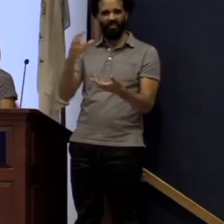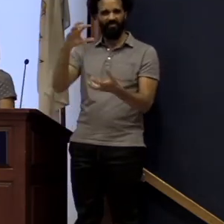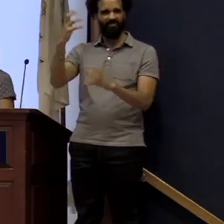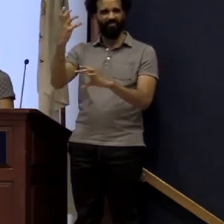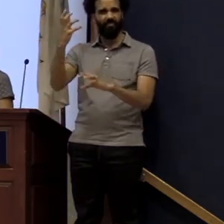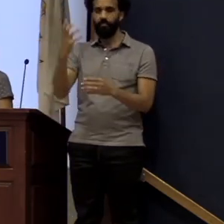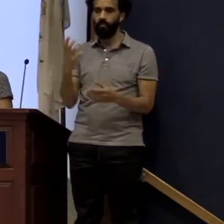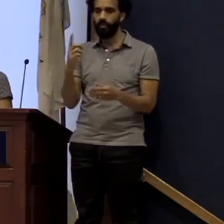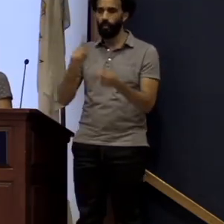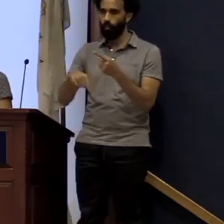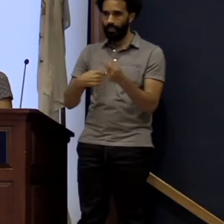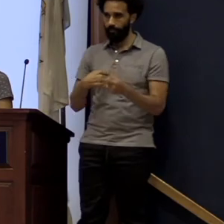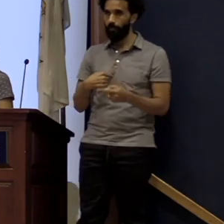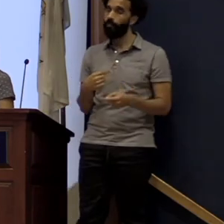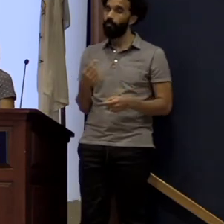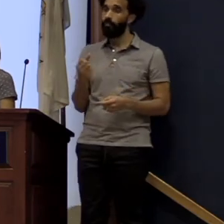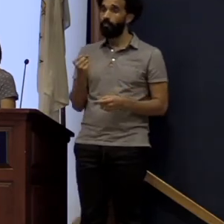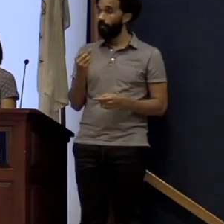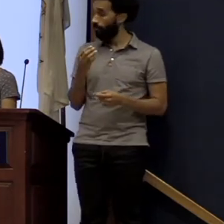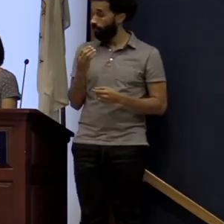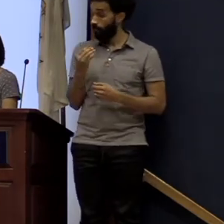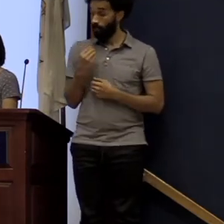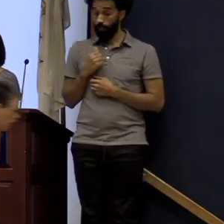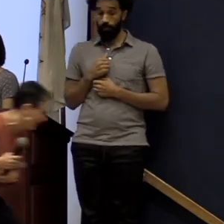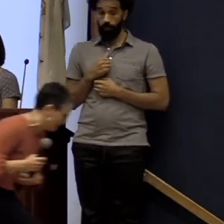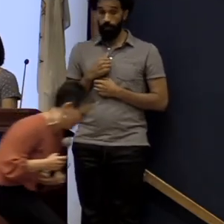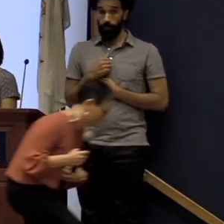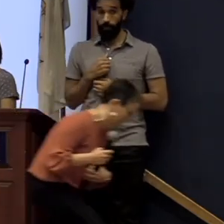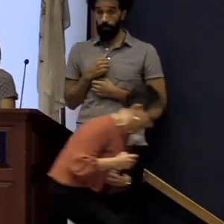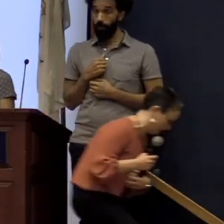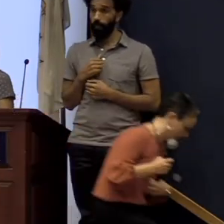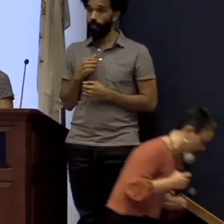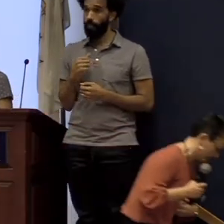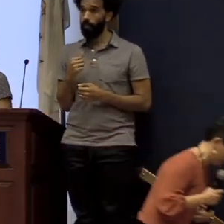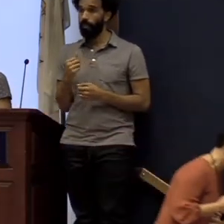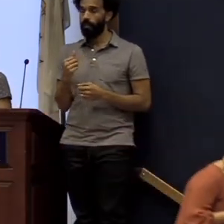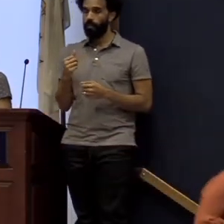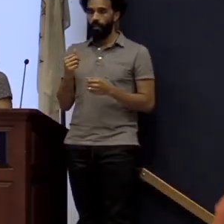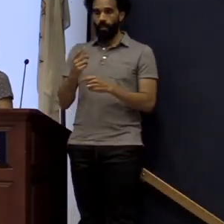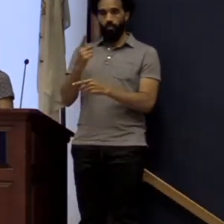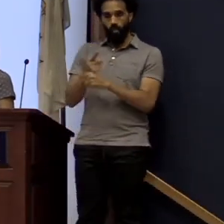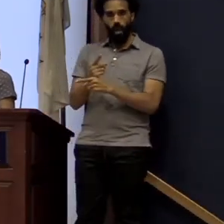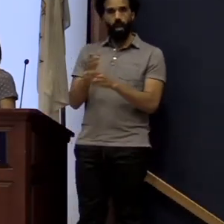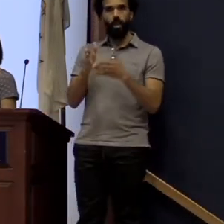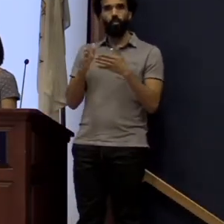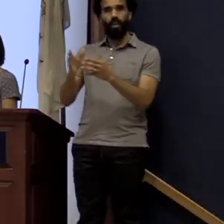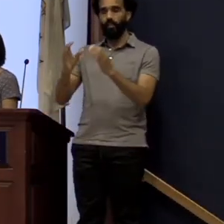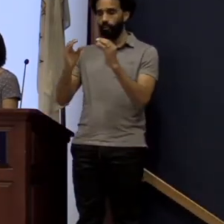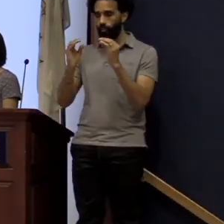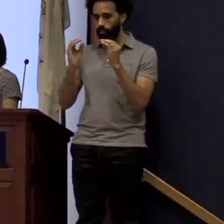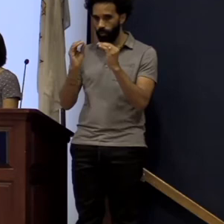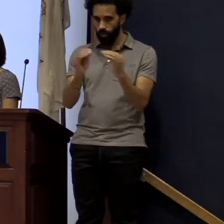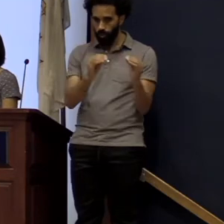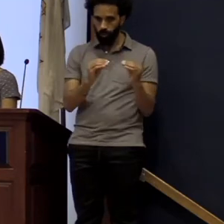We have a very long way to go to use science Properly and to teach it to our children to do good things with it